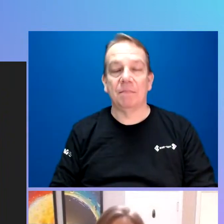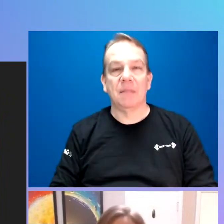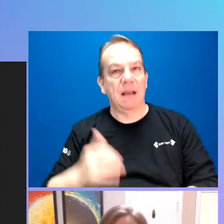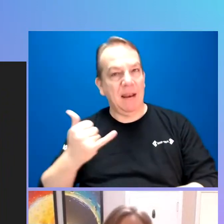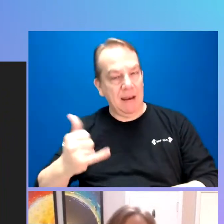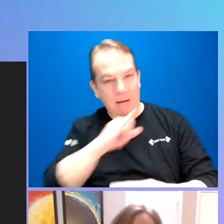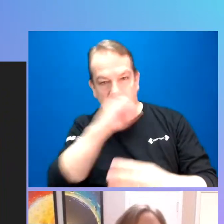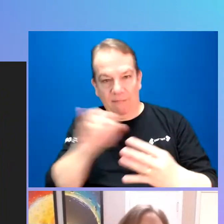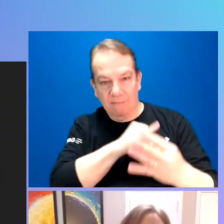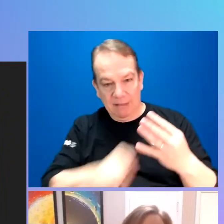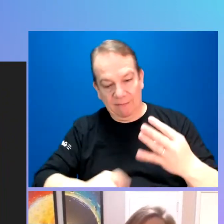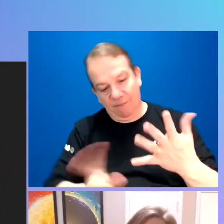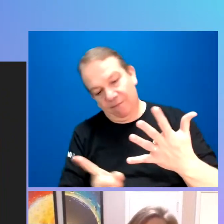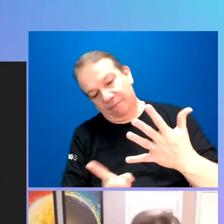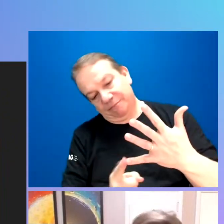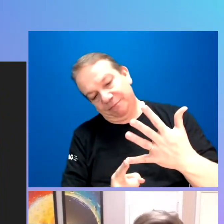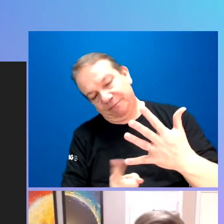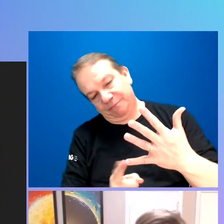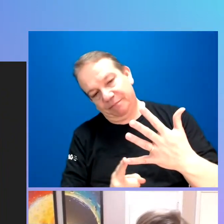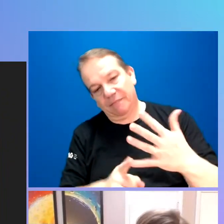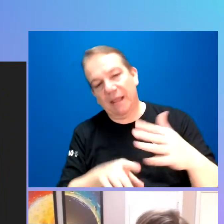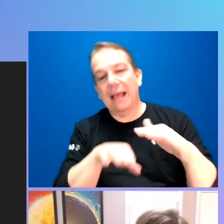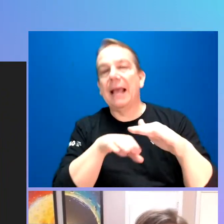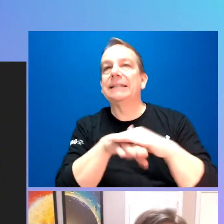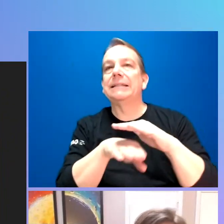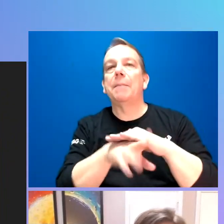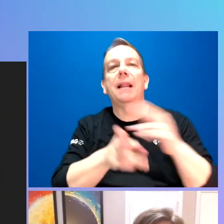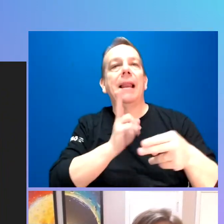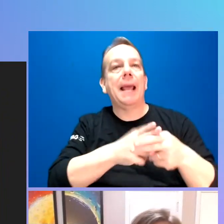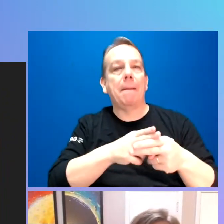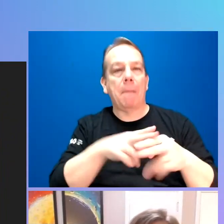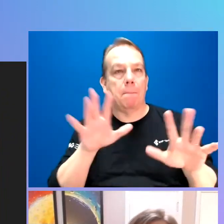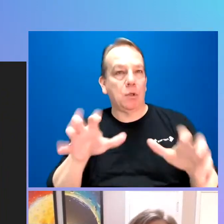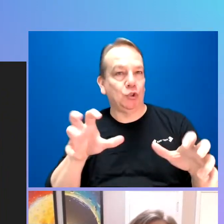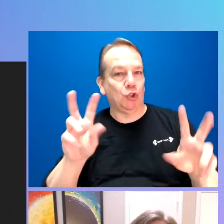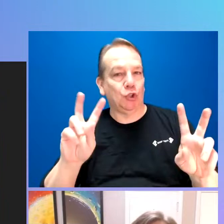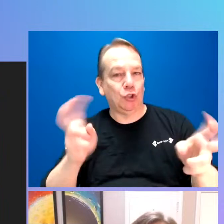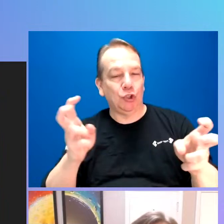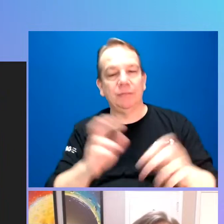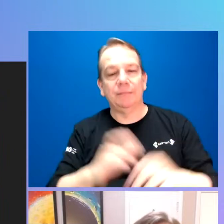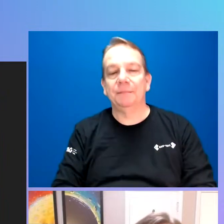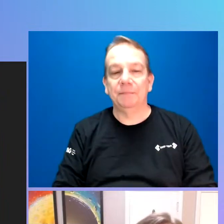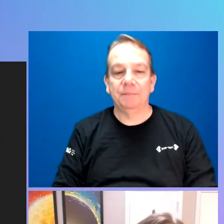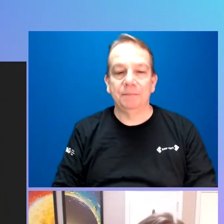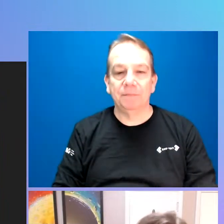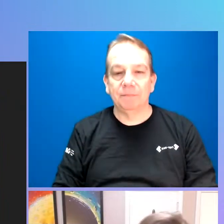meet our fifth and final monster . The accessible name. So slowly